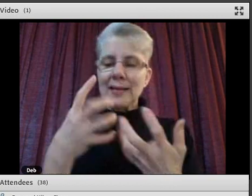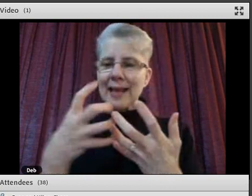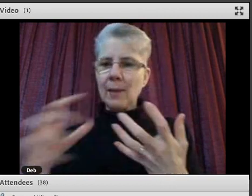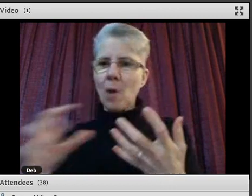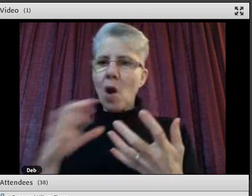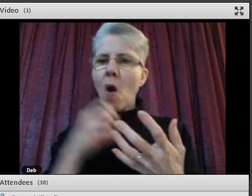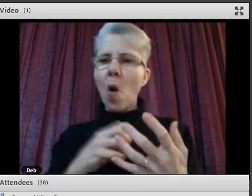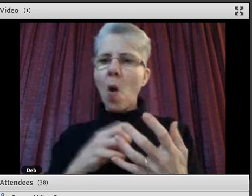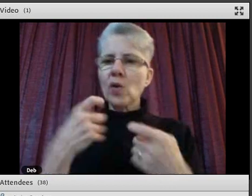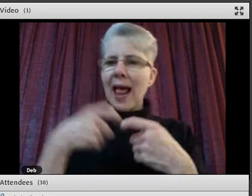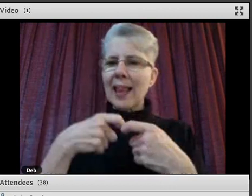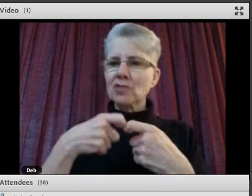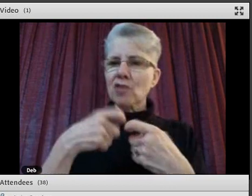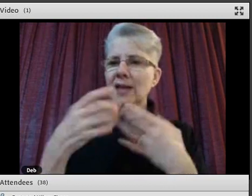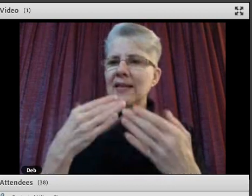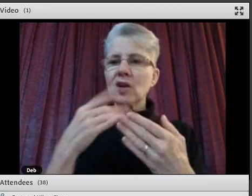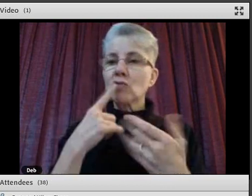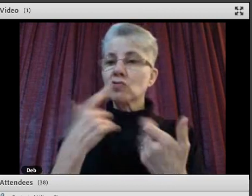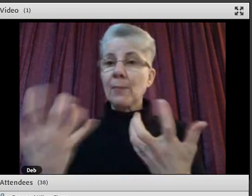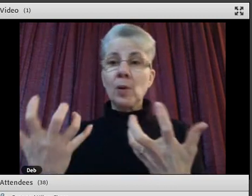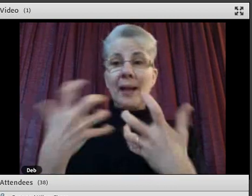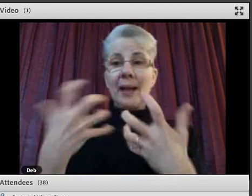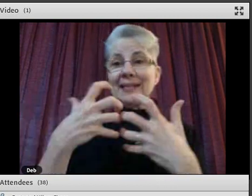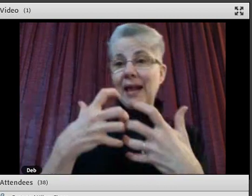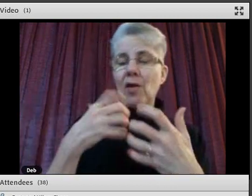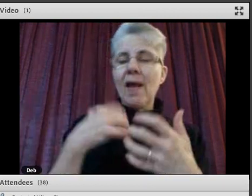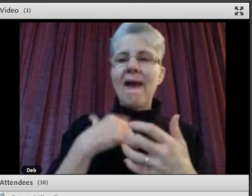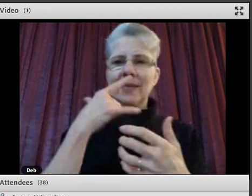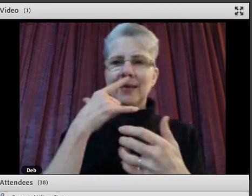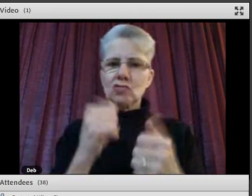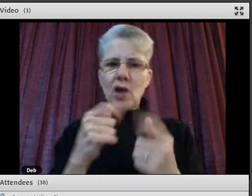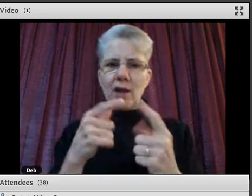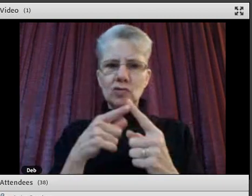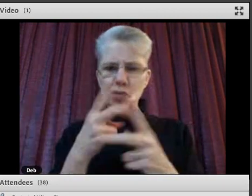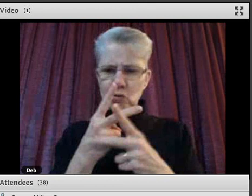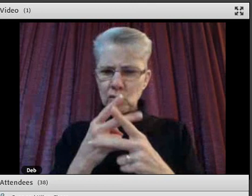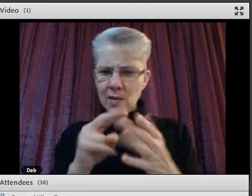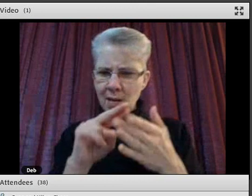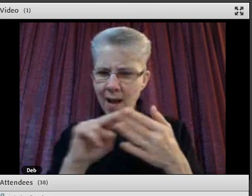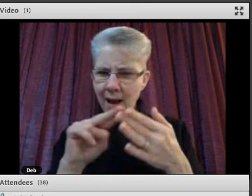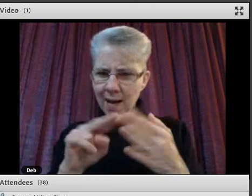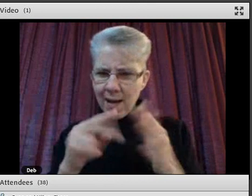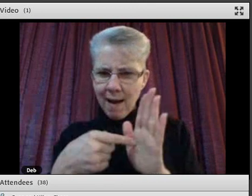even if you don't put them back together. Having kids trying to identify what these components are,